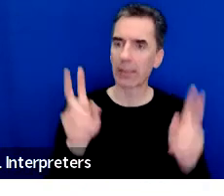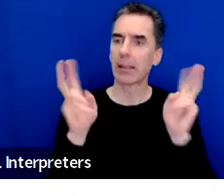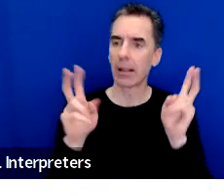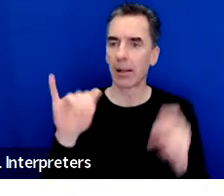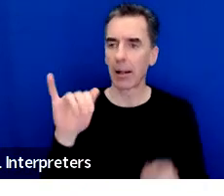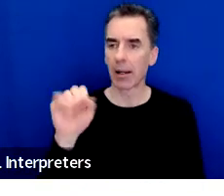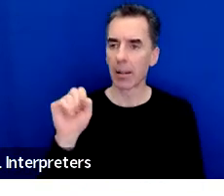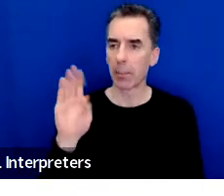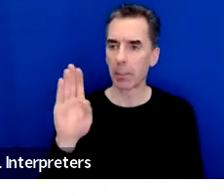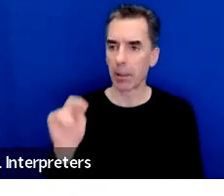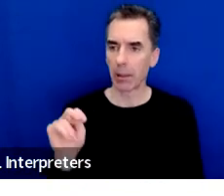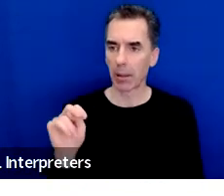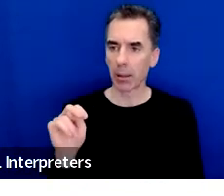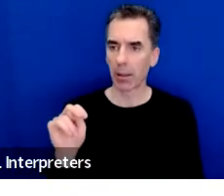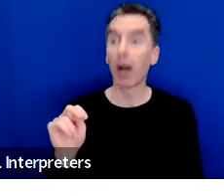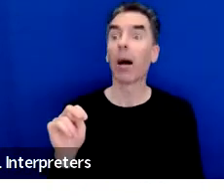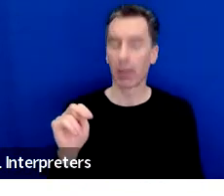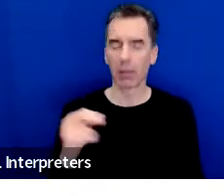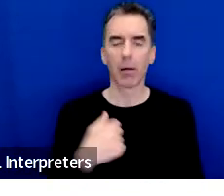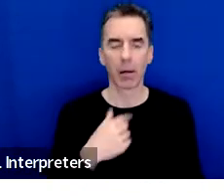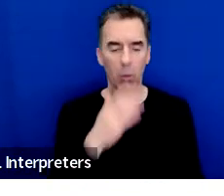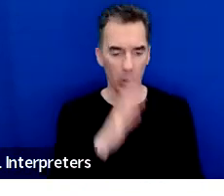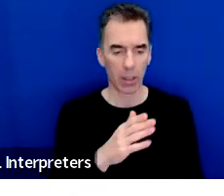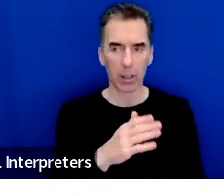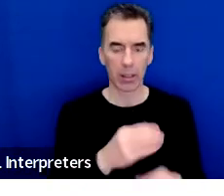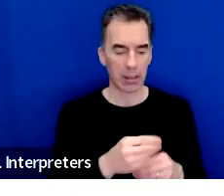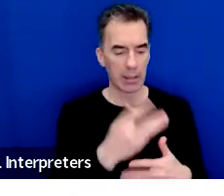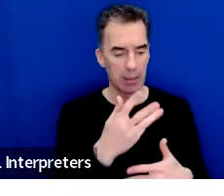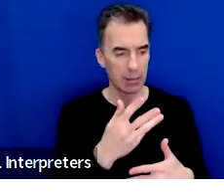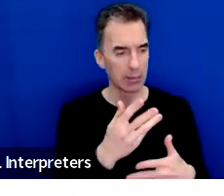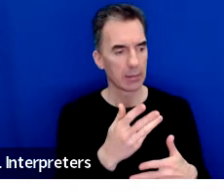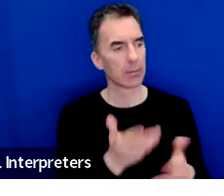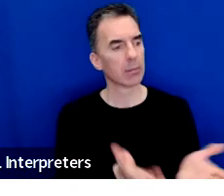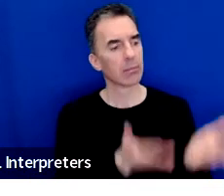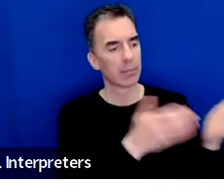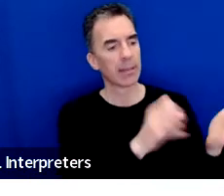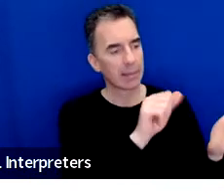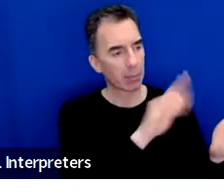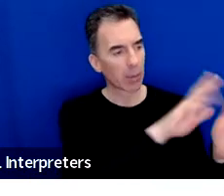and I am compiling a list to send to Sam and their team to to do a run through.